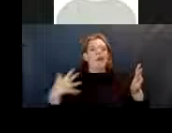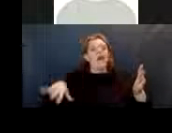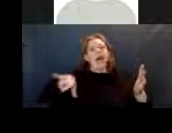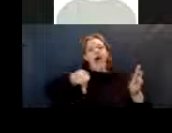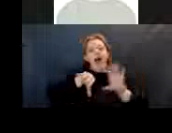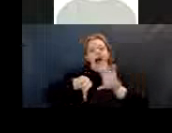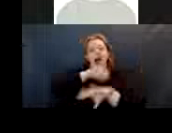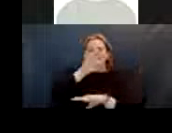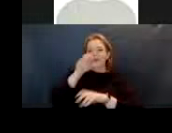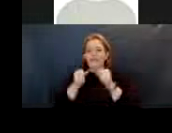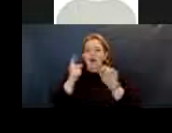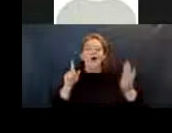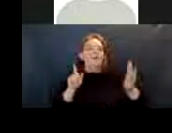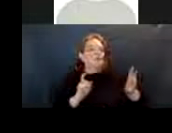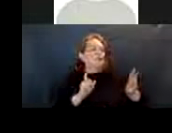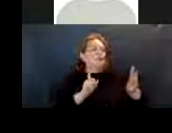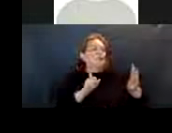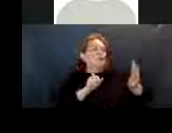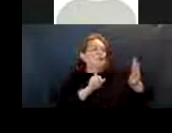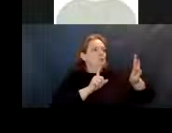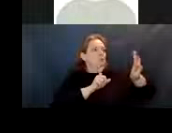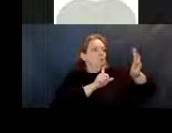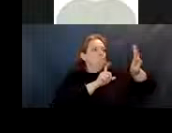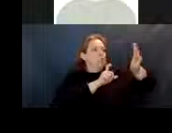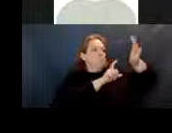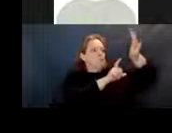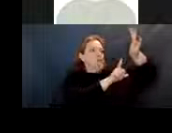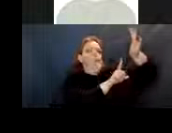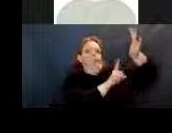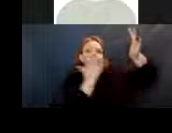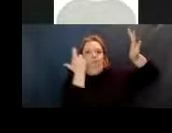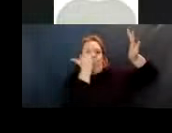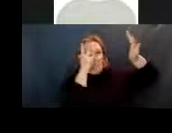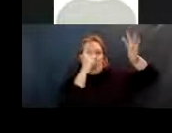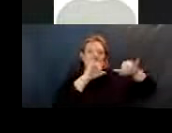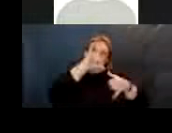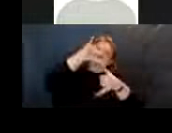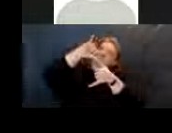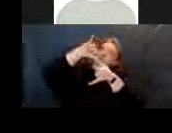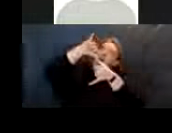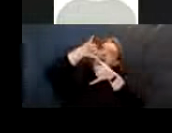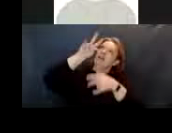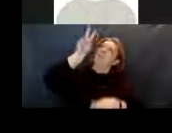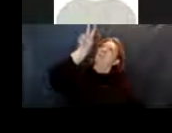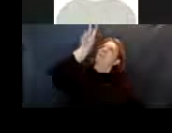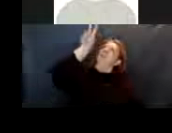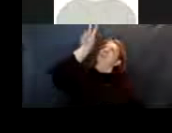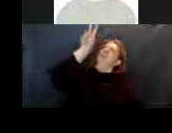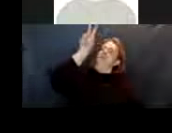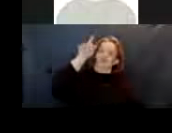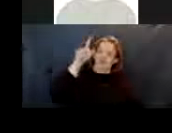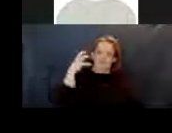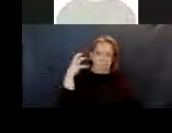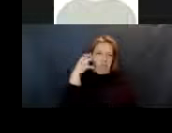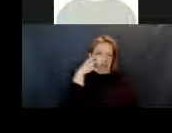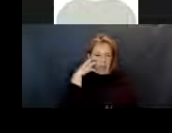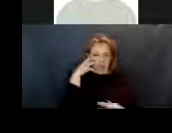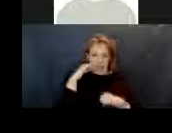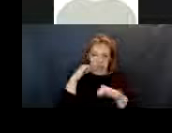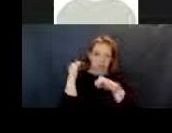they're deceptive in how tall, and massive, and thick, and tough that they are.